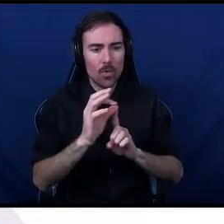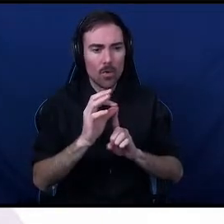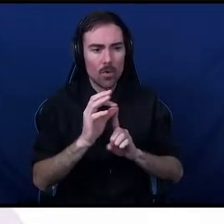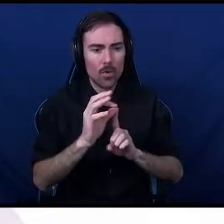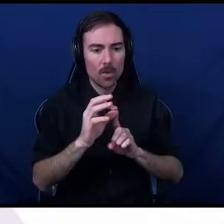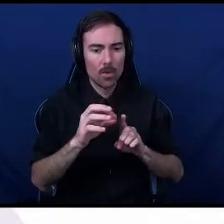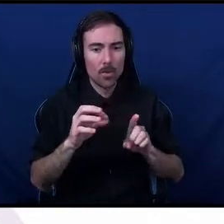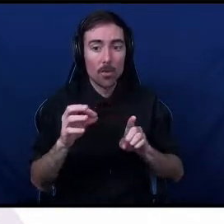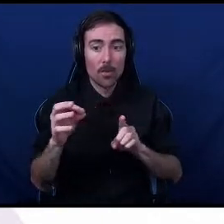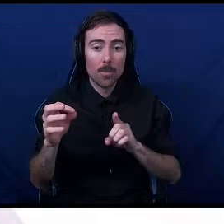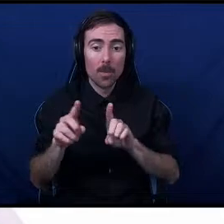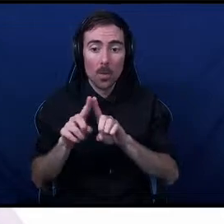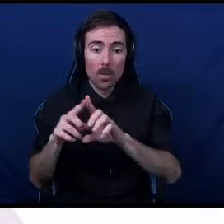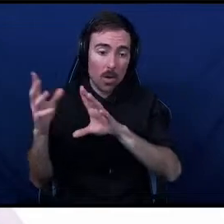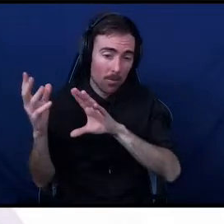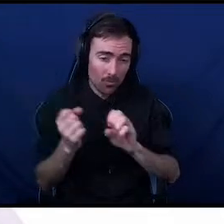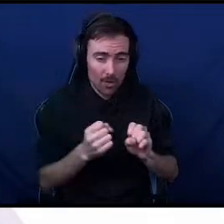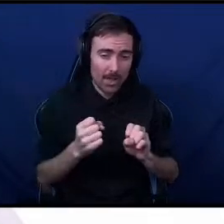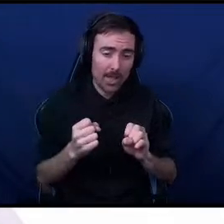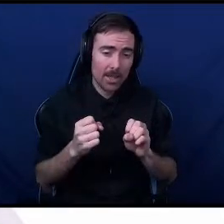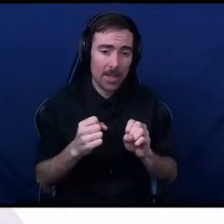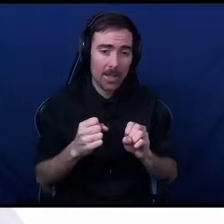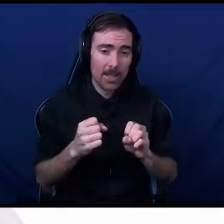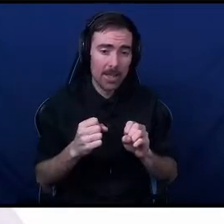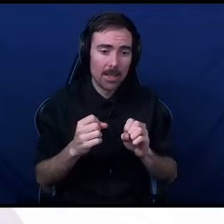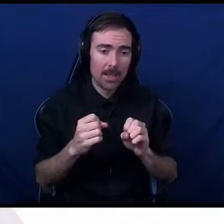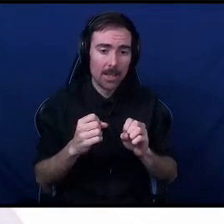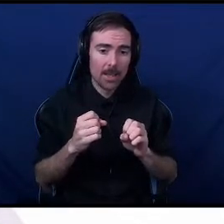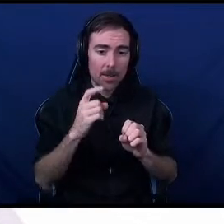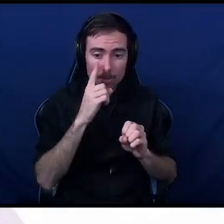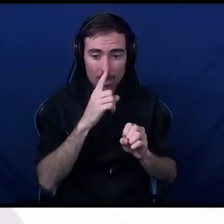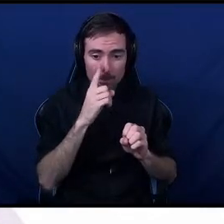of design and development products and services, but also